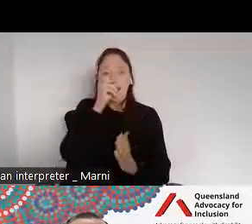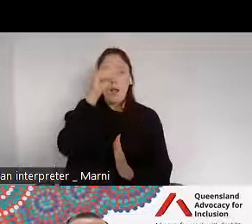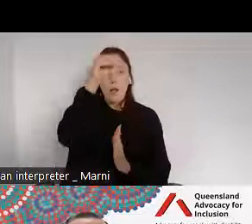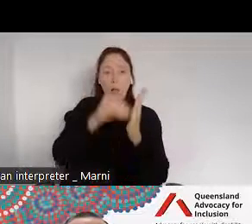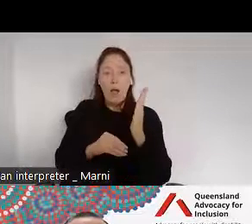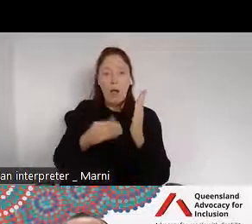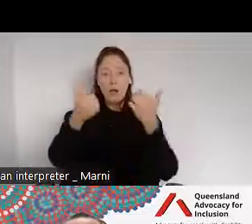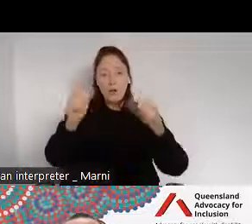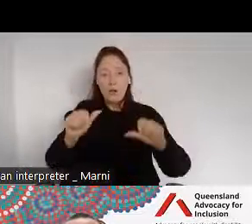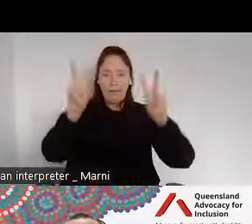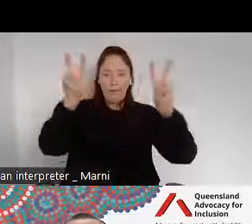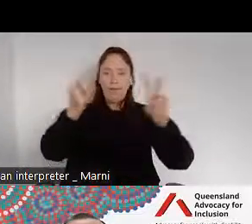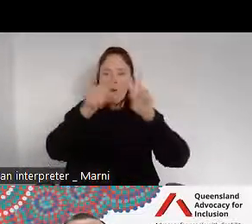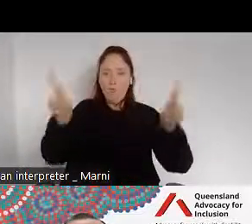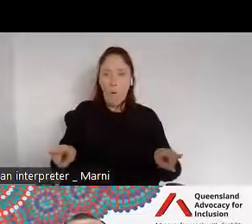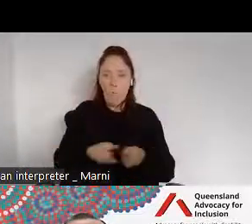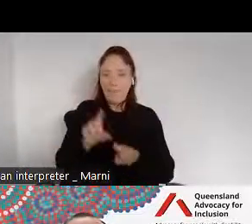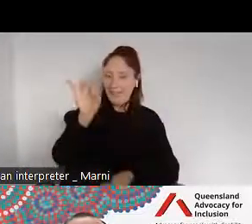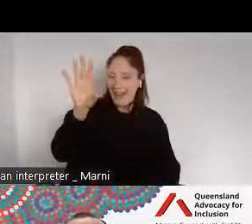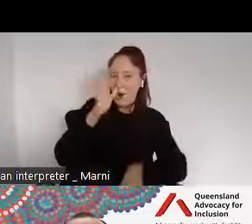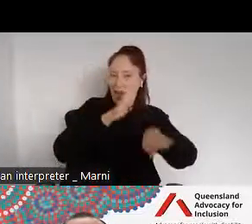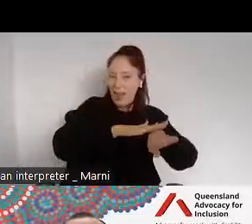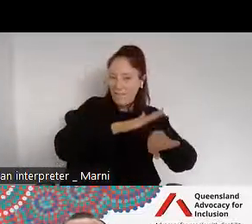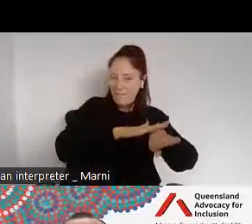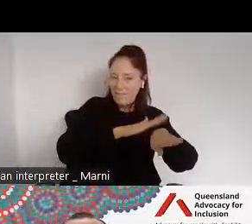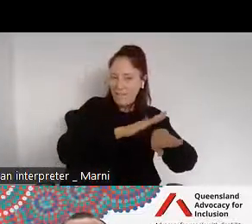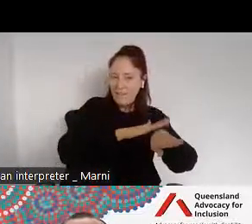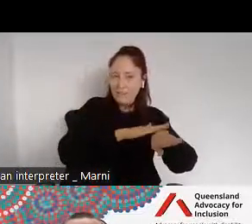which is on the left, which is the same form used for the original appointment.